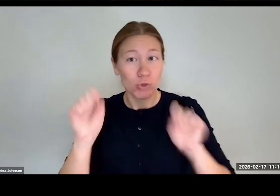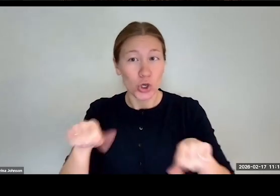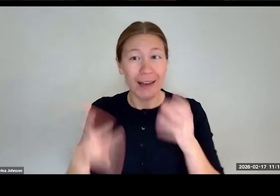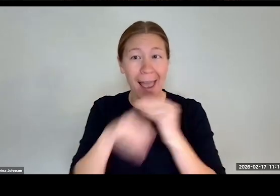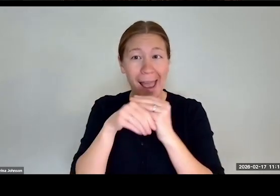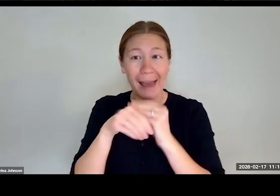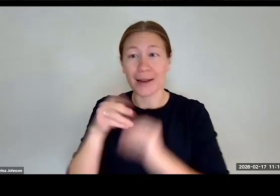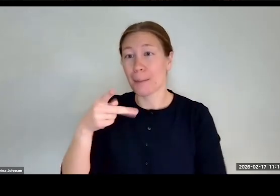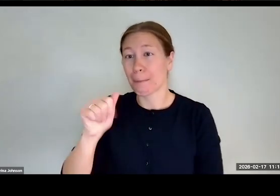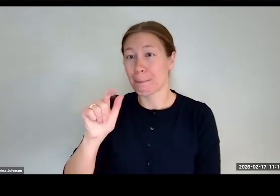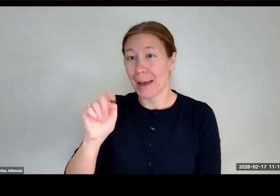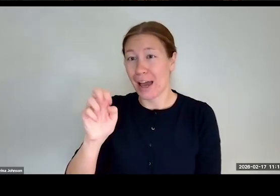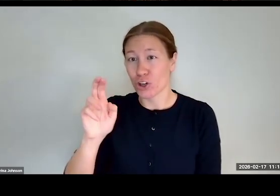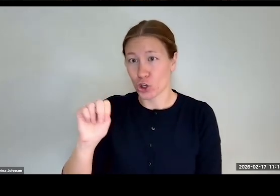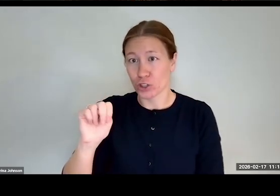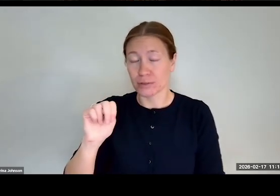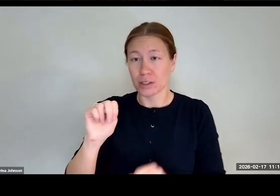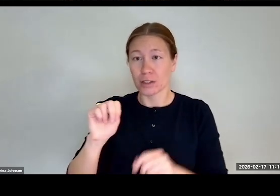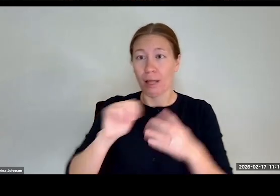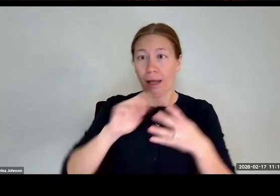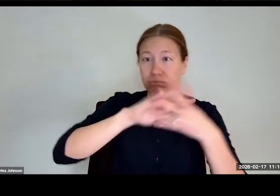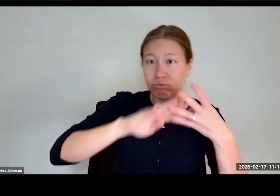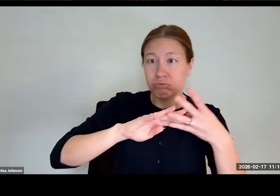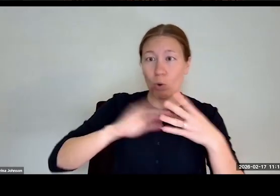but there needs to be another way not just color to differentiate those sections.